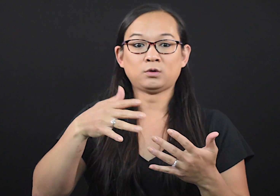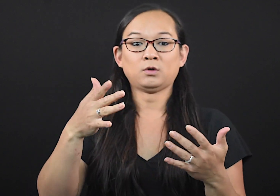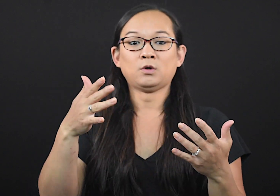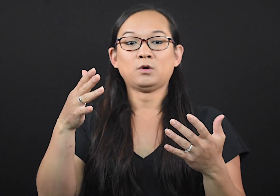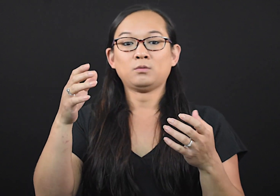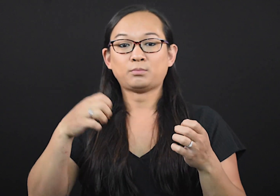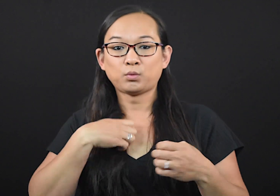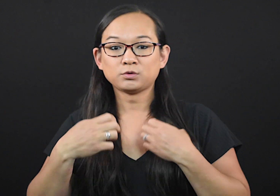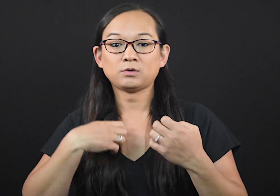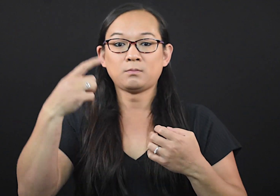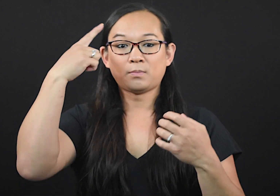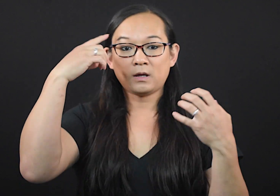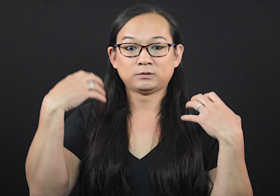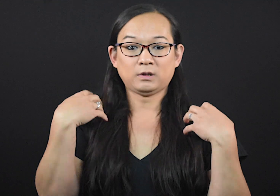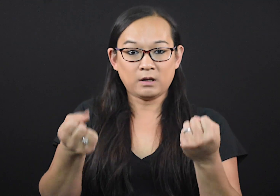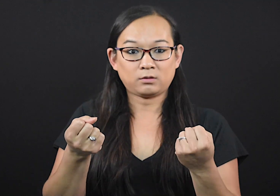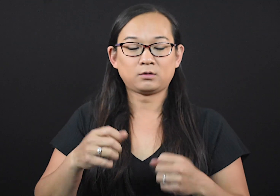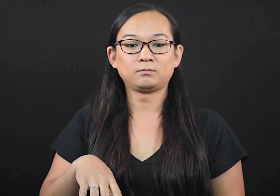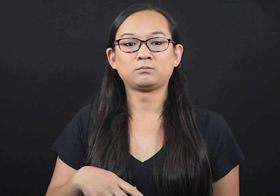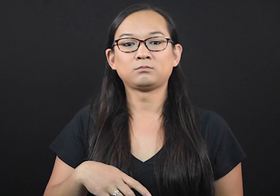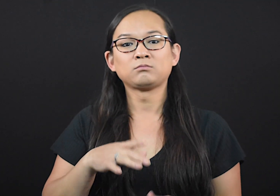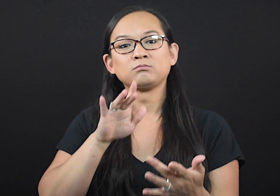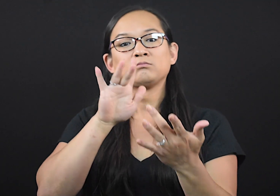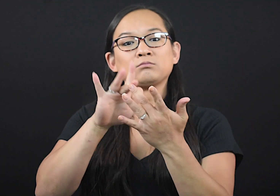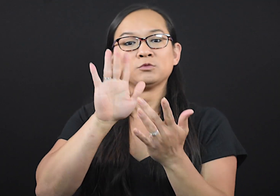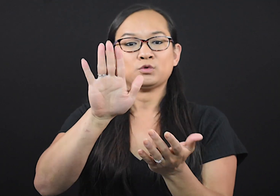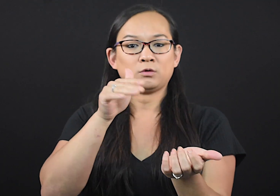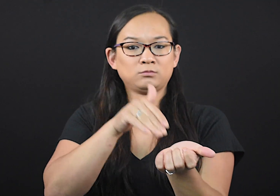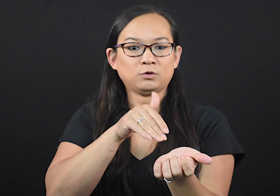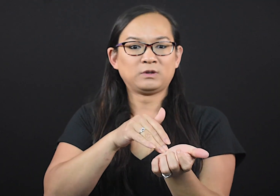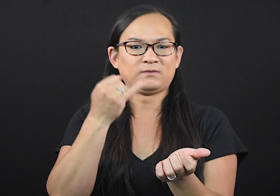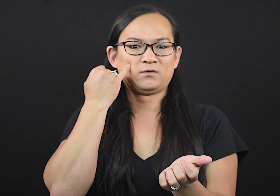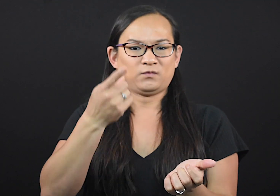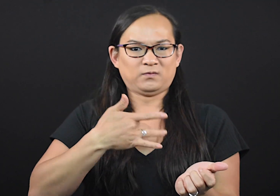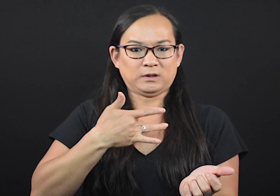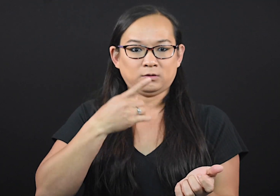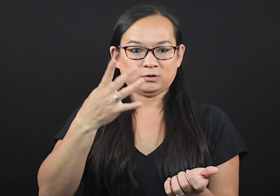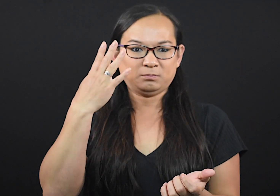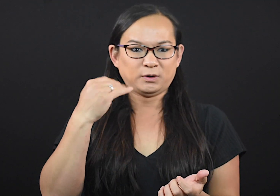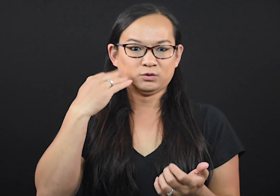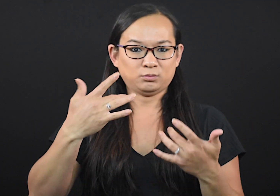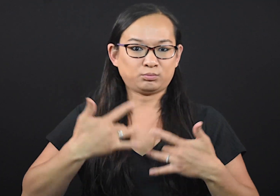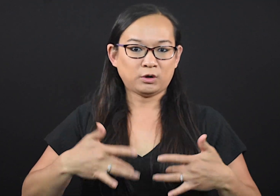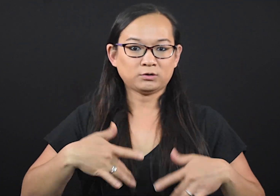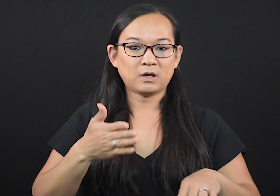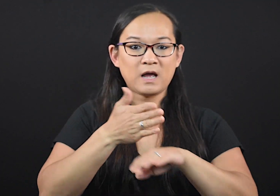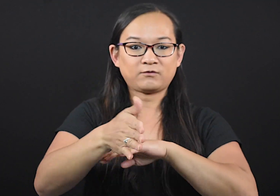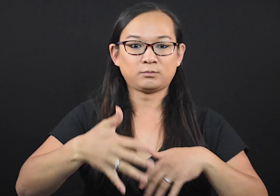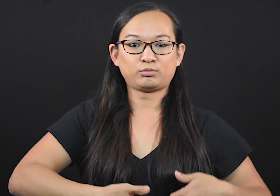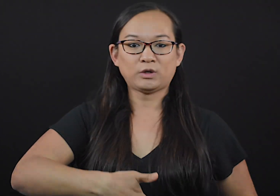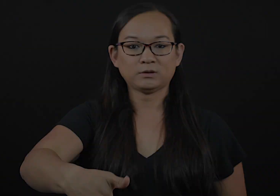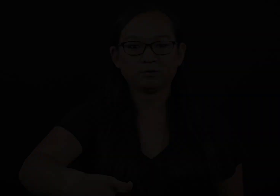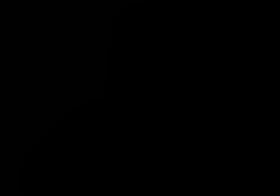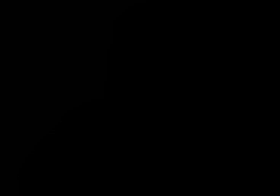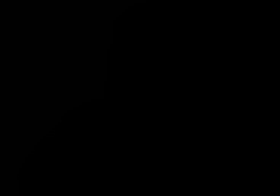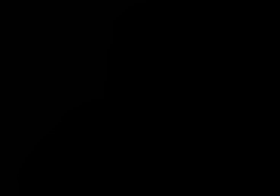Ensure your own social, emotional, and mental health ● Call your healthcare provider if you think you are experiencing depression after pregnancy. ● Learn about ways to cope